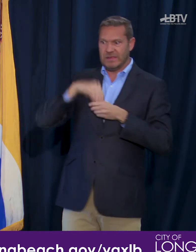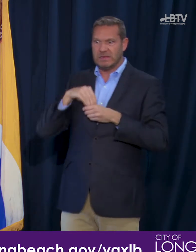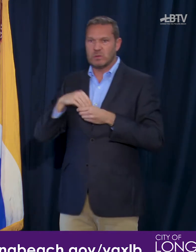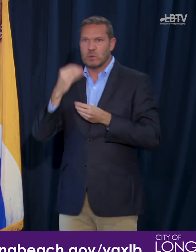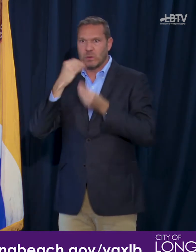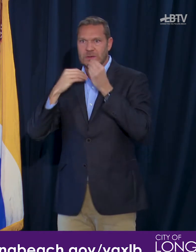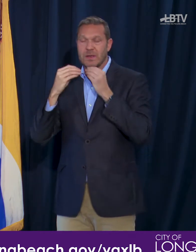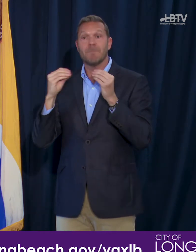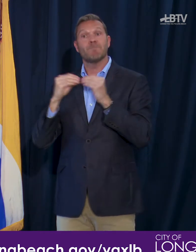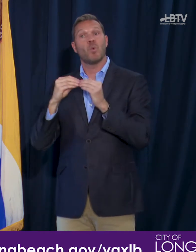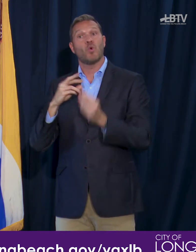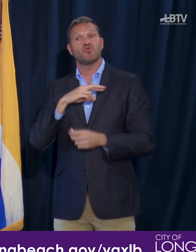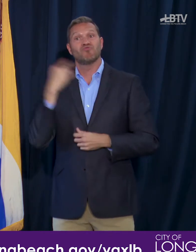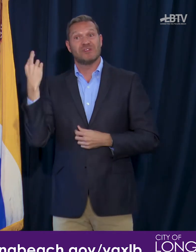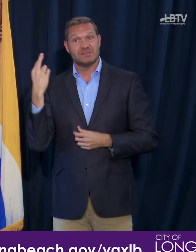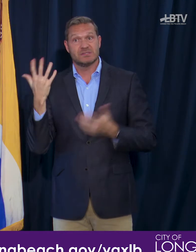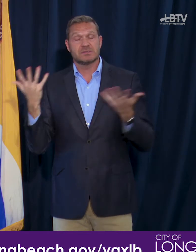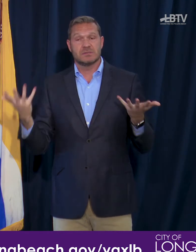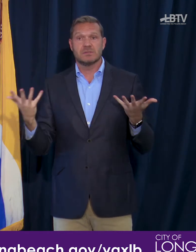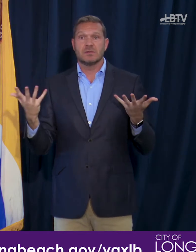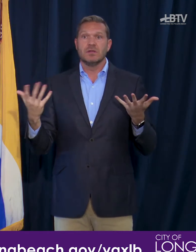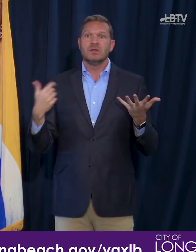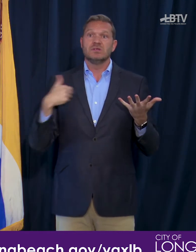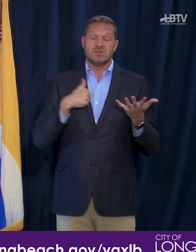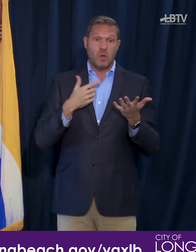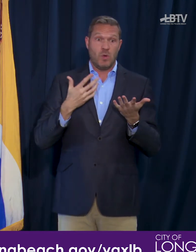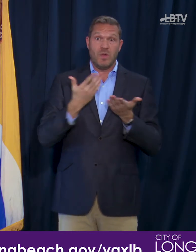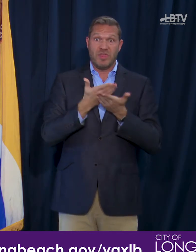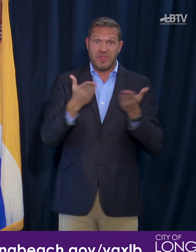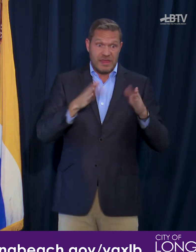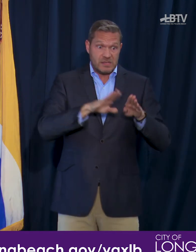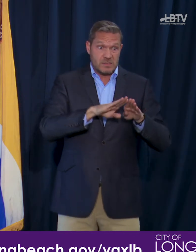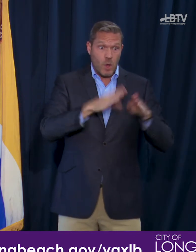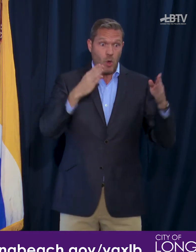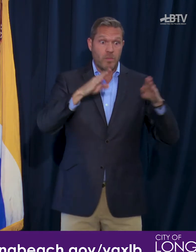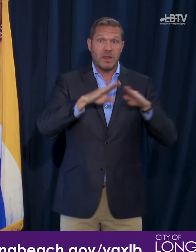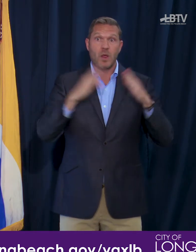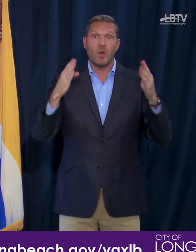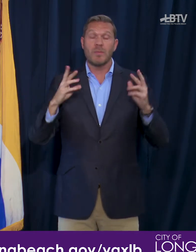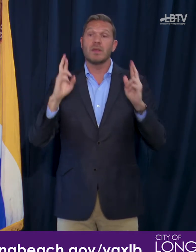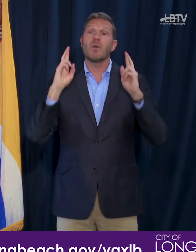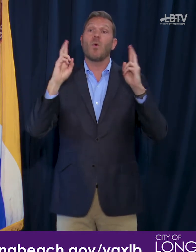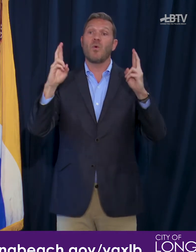And with this expanded opening the purple tier allows, we can limit the spread of COVID-19